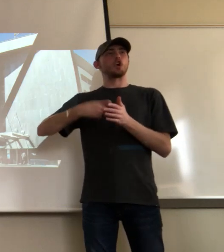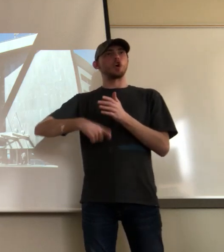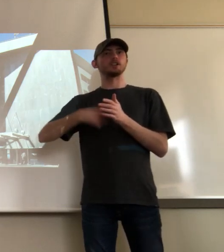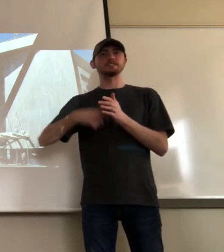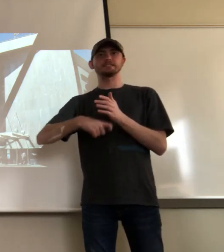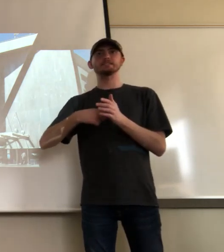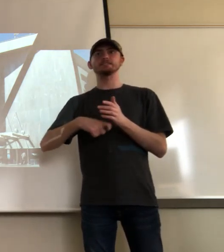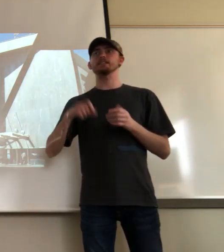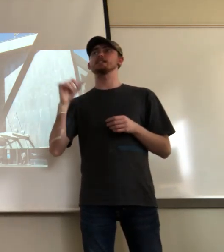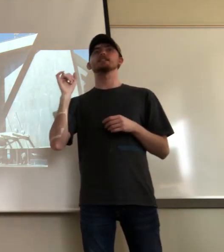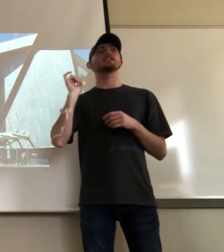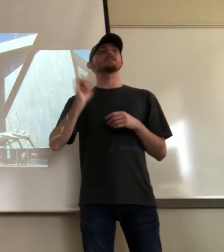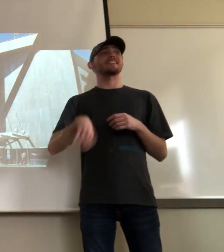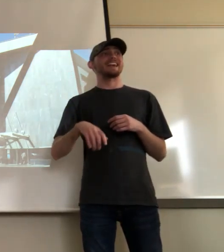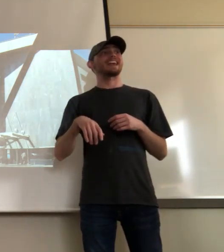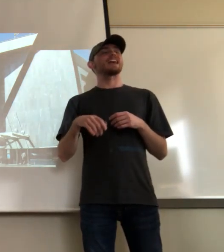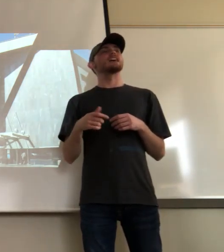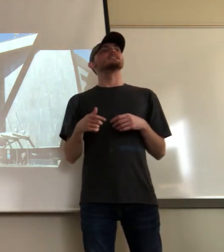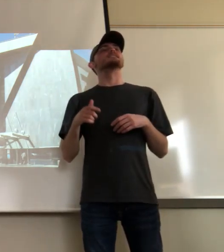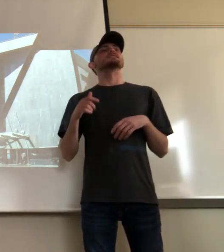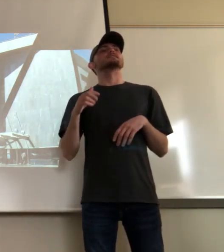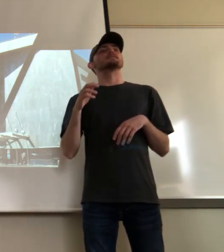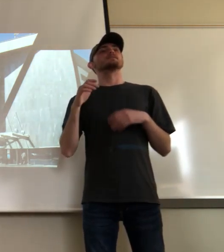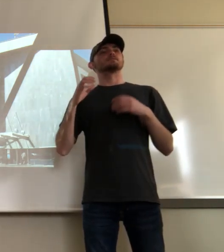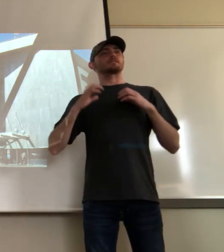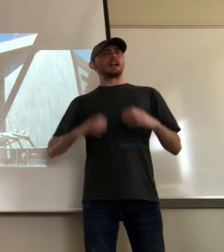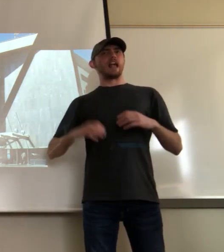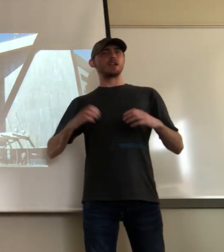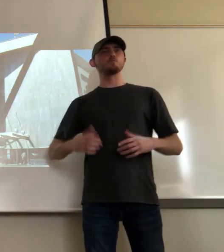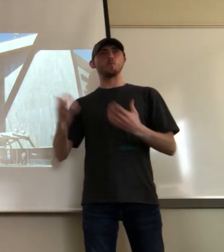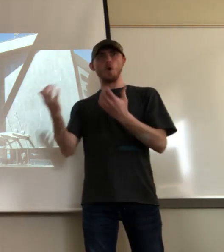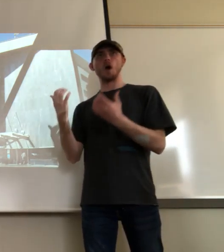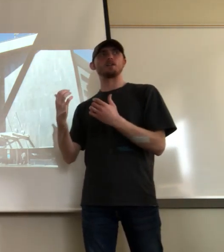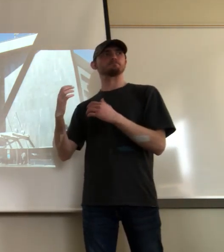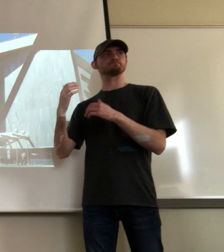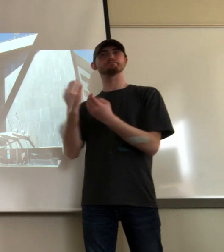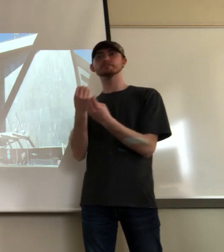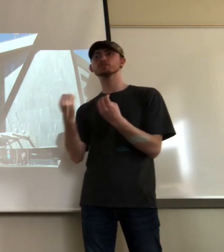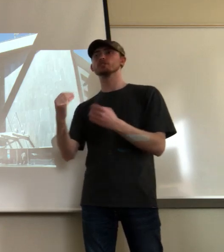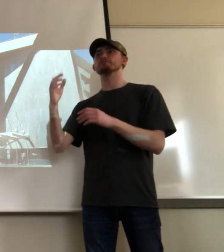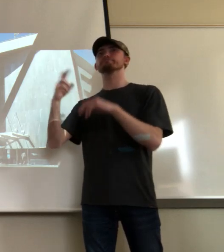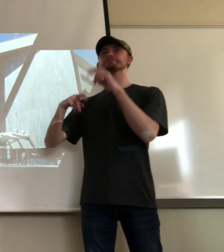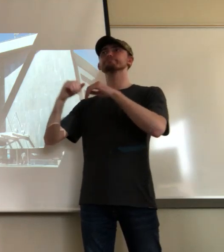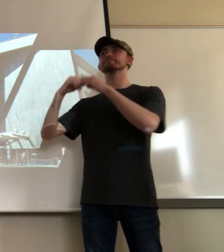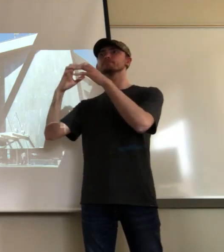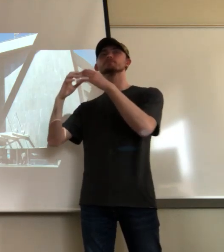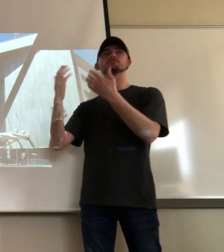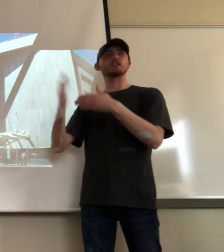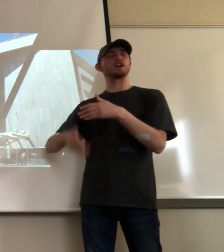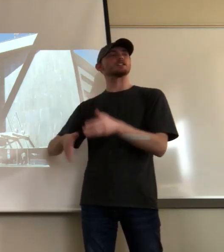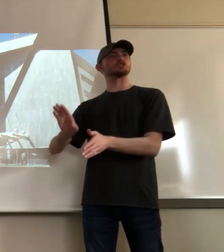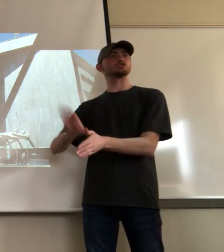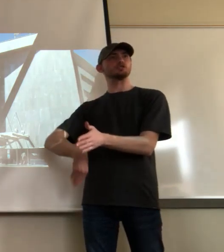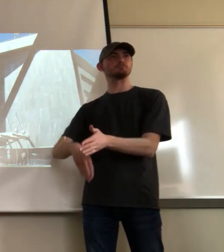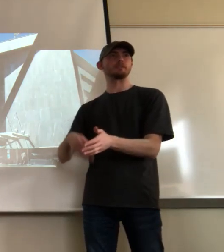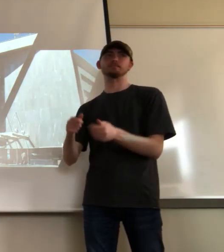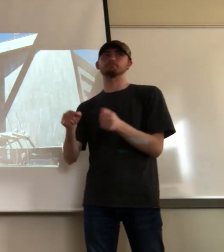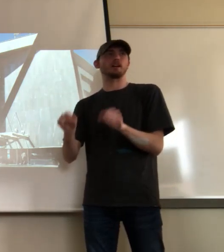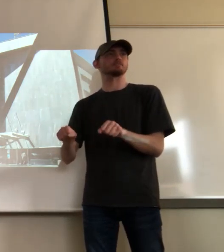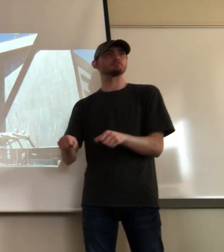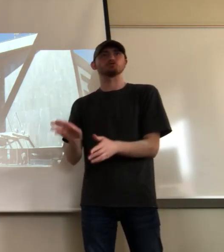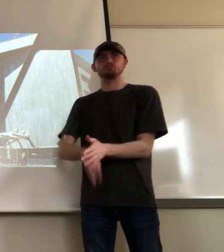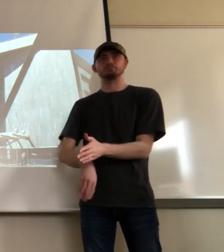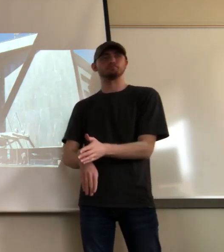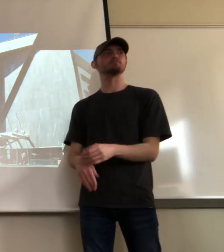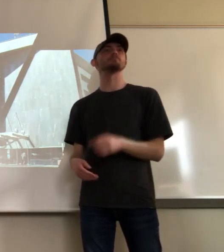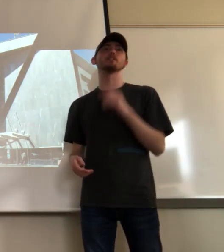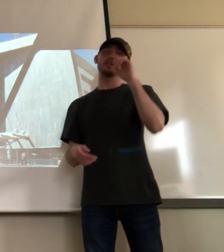First, durability is how strong the material is. The stiffness is to determine the sturdiness of the structure.